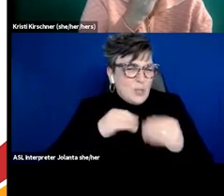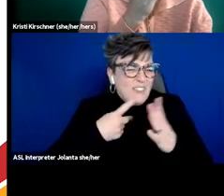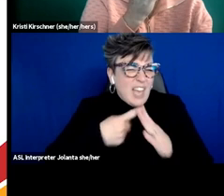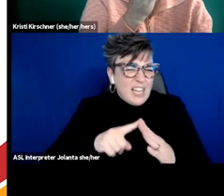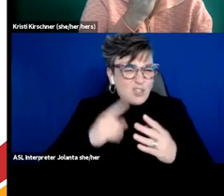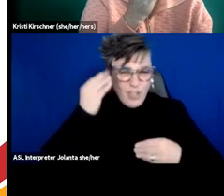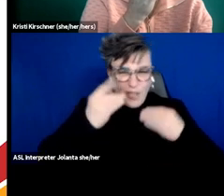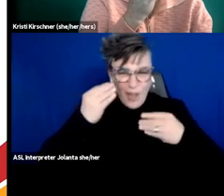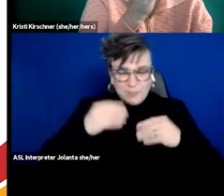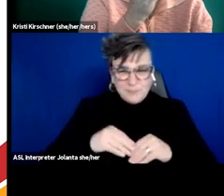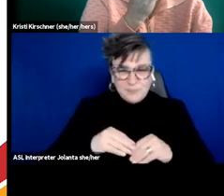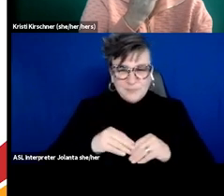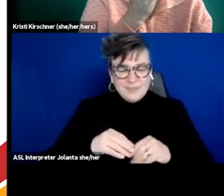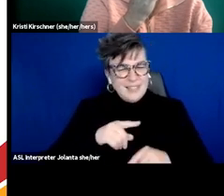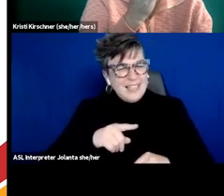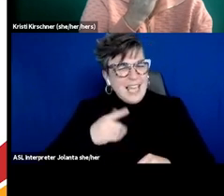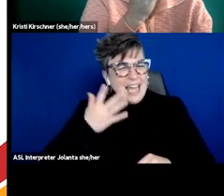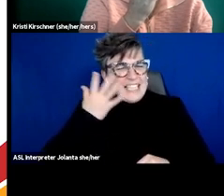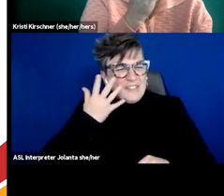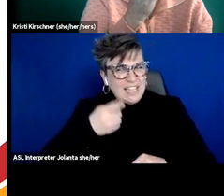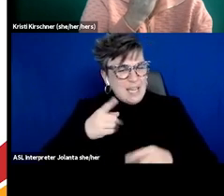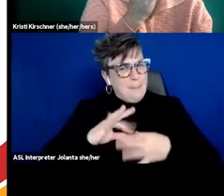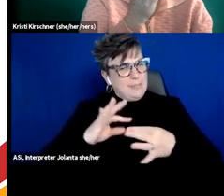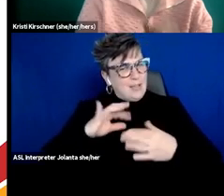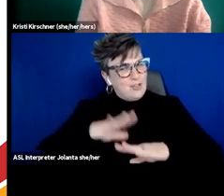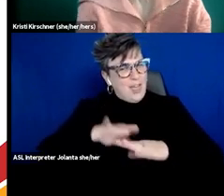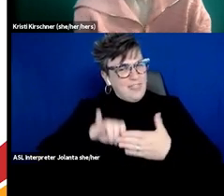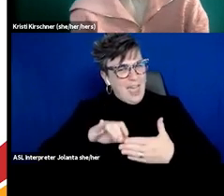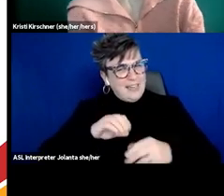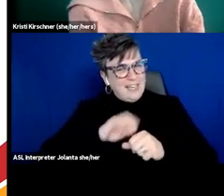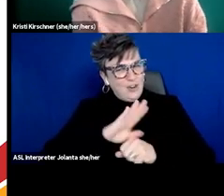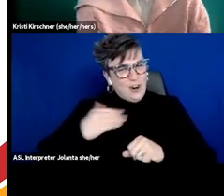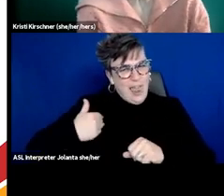And so I think Tiffany touched on this in her last comment when looking at, and I am